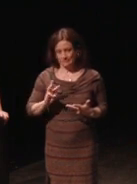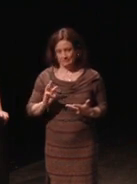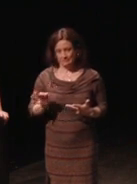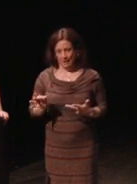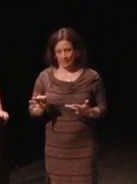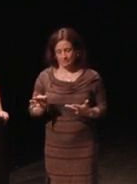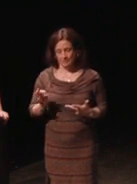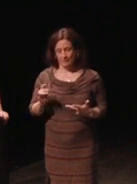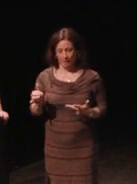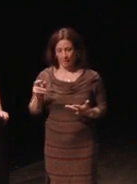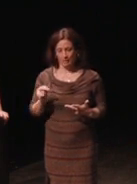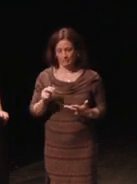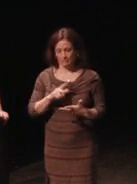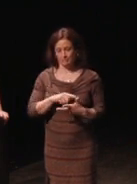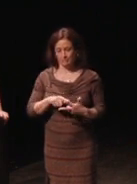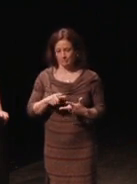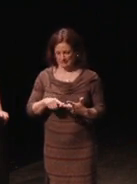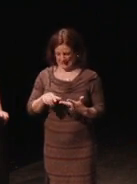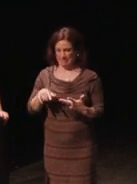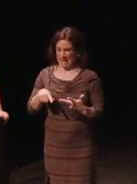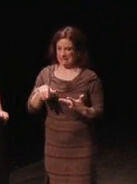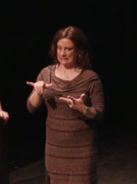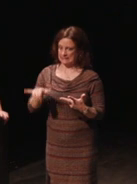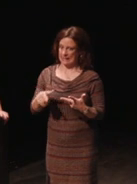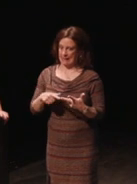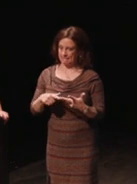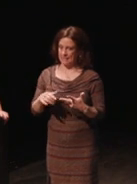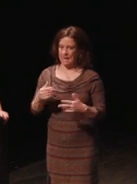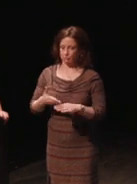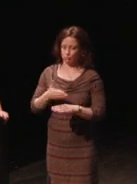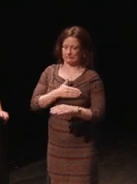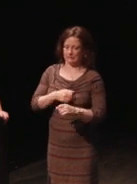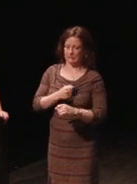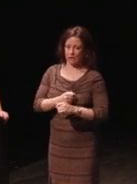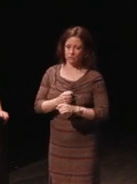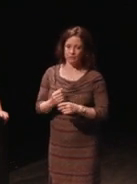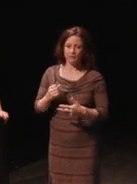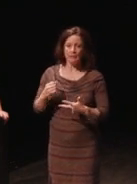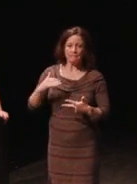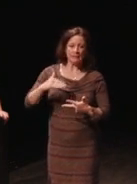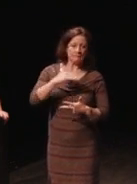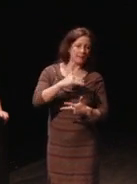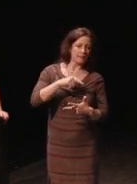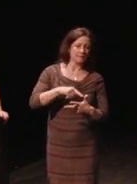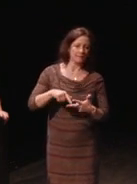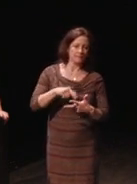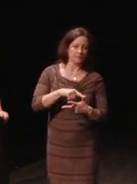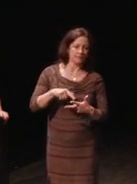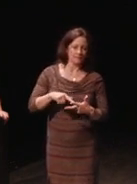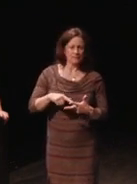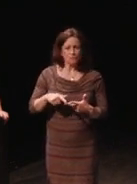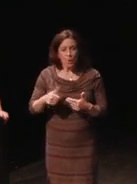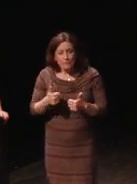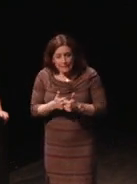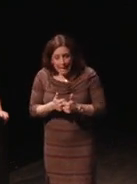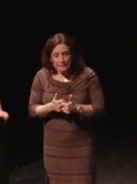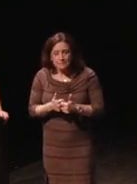This is the same the previous year as well, FIFA outsold Force Awakens. So, games fetched bigger than Star Wars.